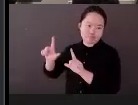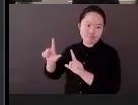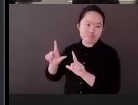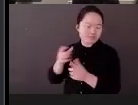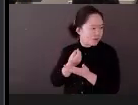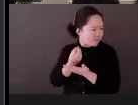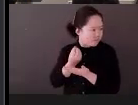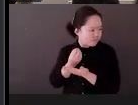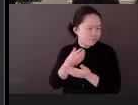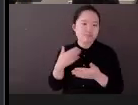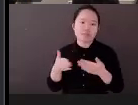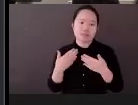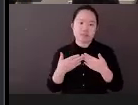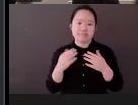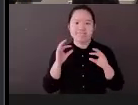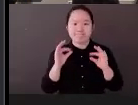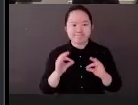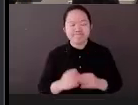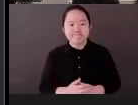This was a short demonstration of